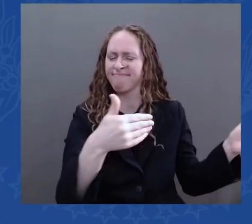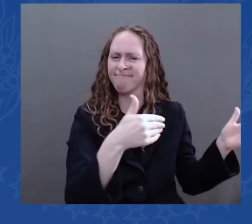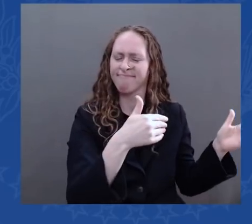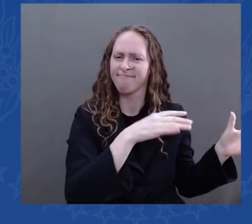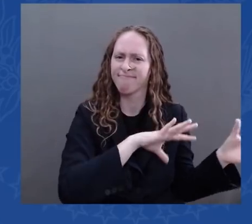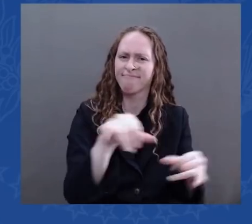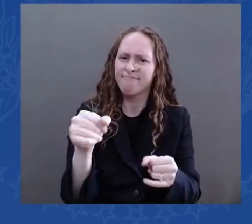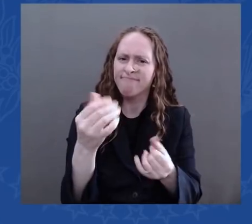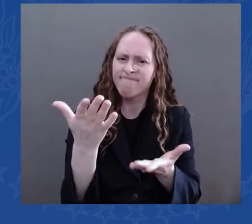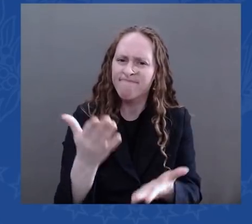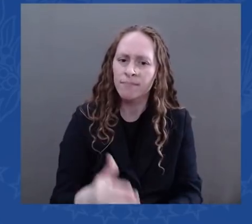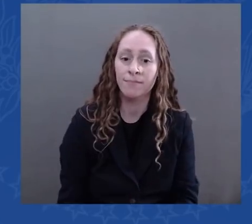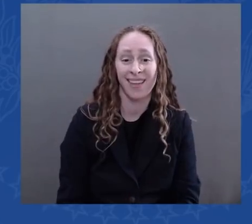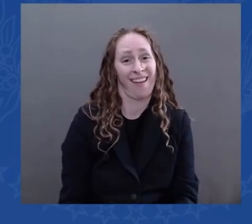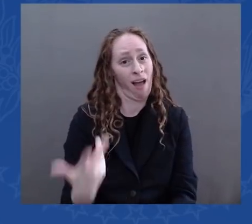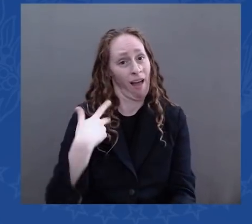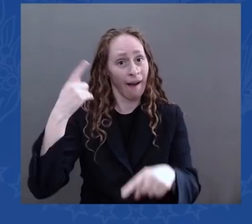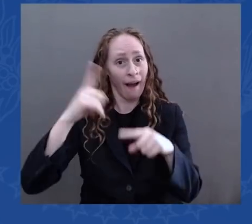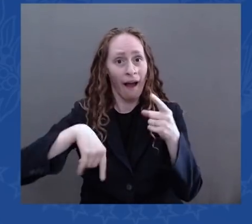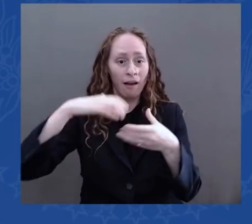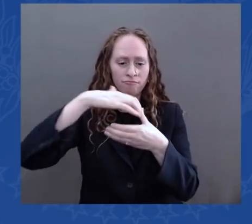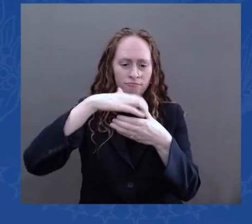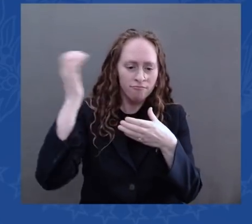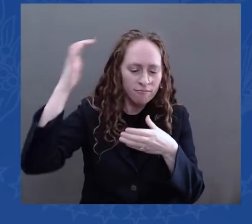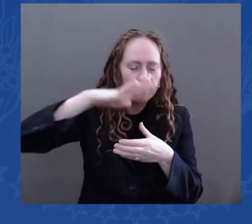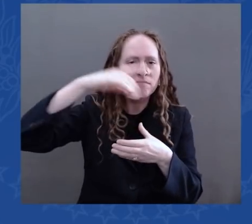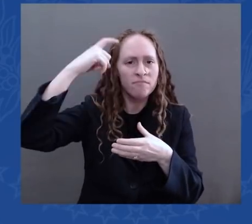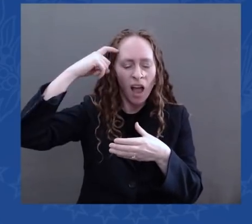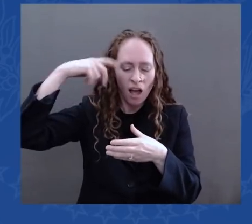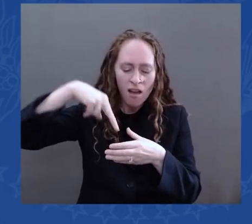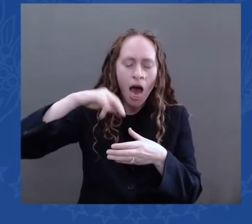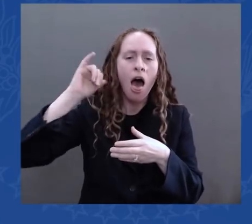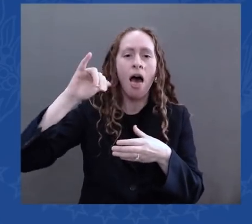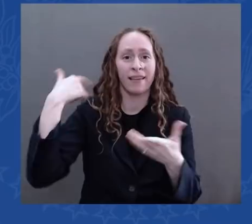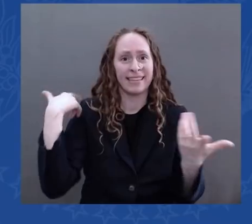When we met, remember what we were talking about. We were talking about setting up a strategic dialogue